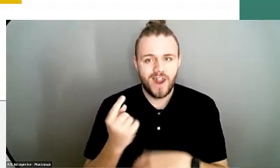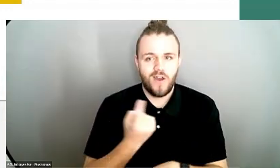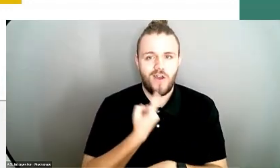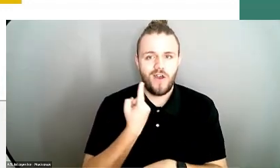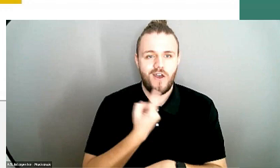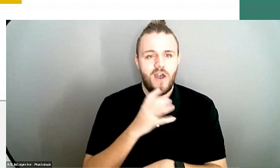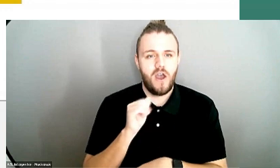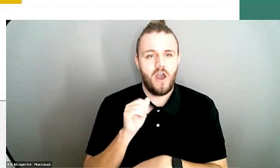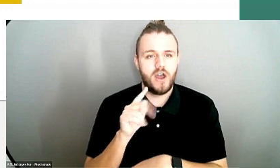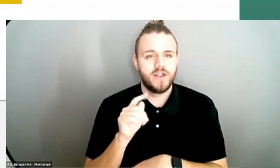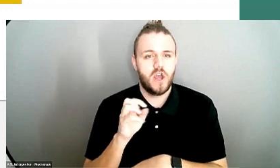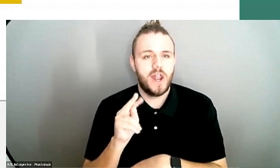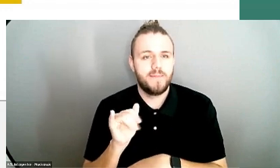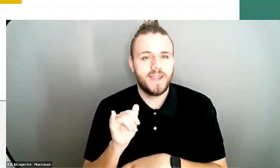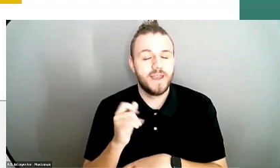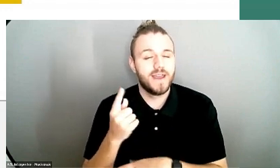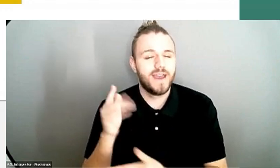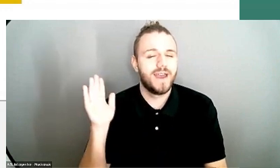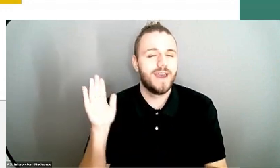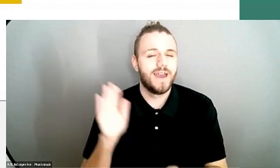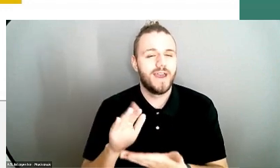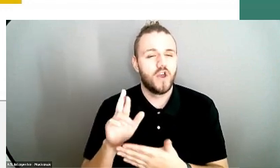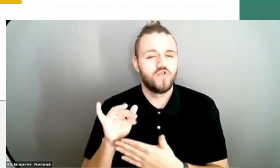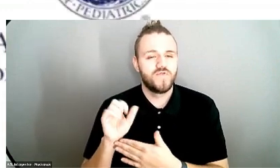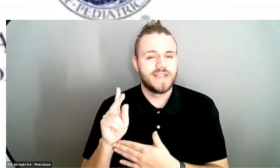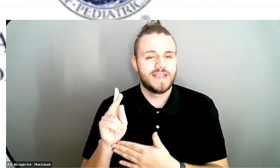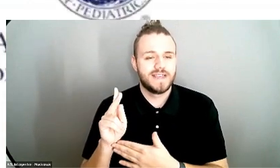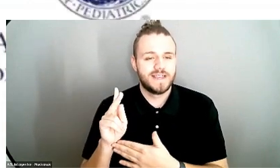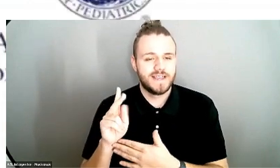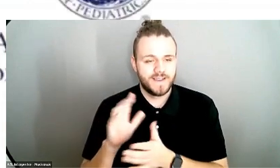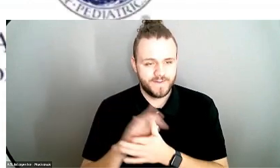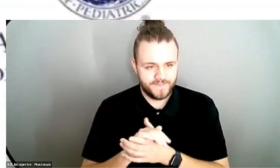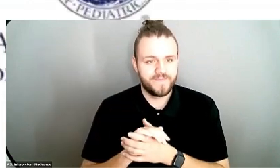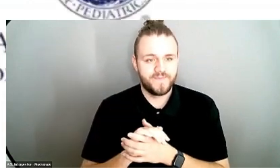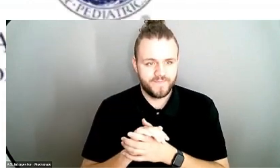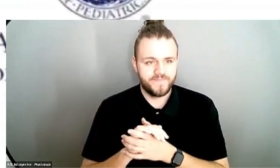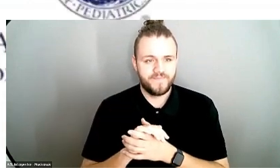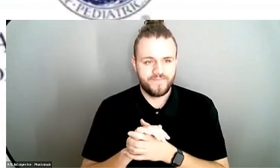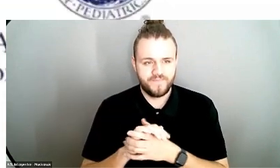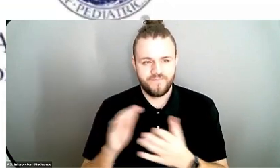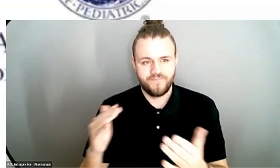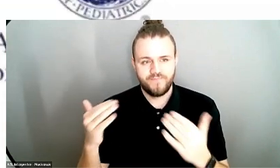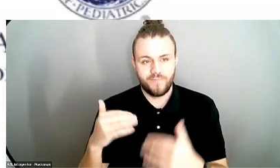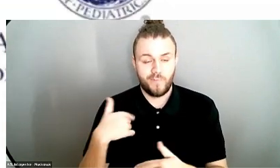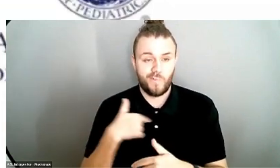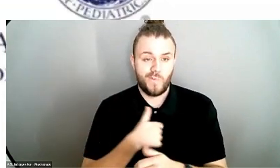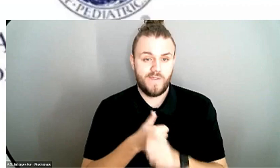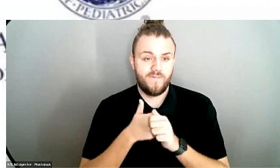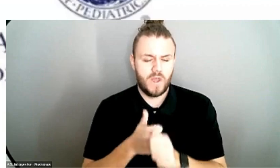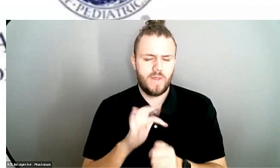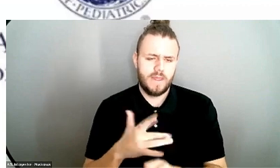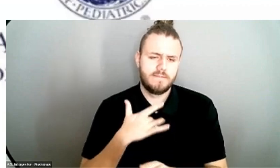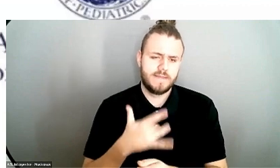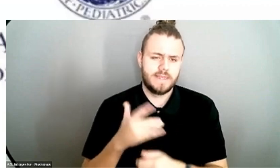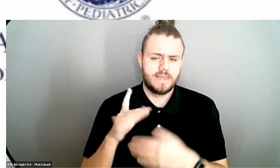but minimizing risks and harm. We follow the typical guidelines for